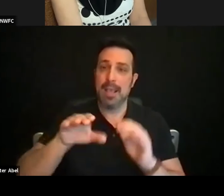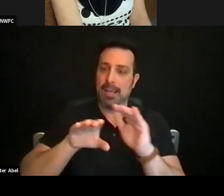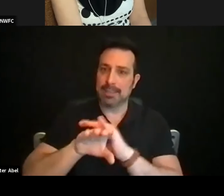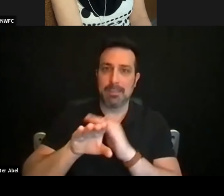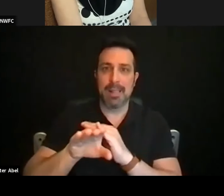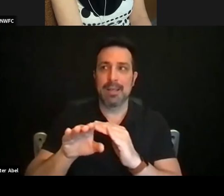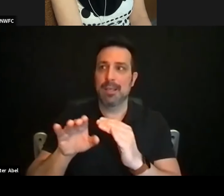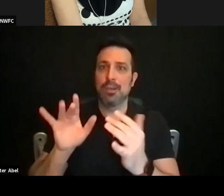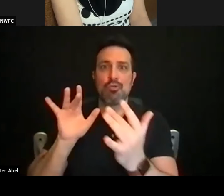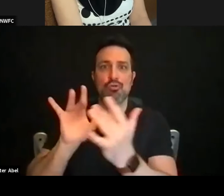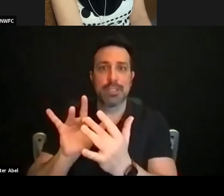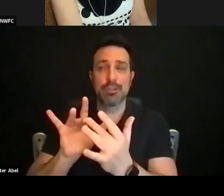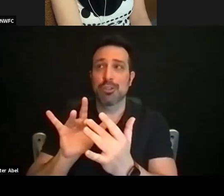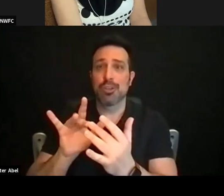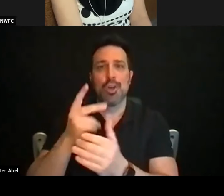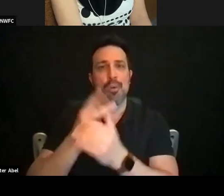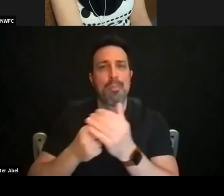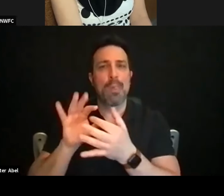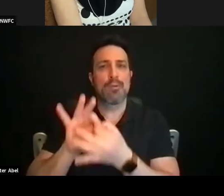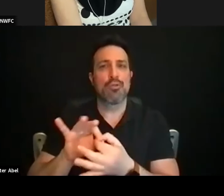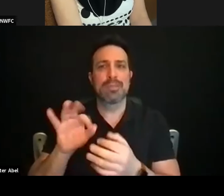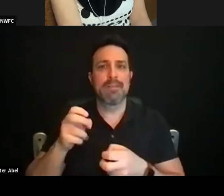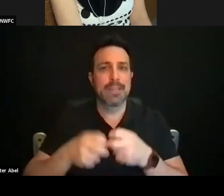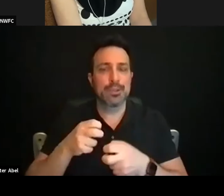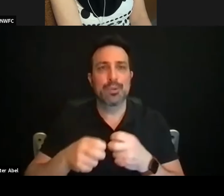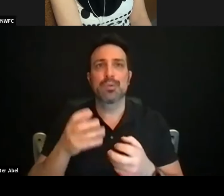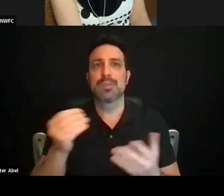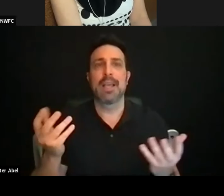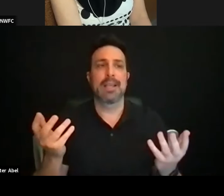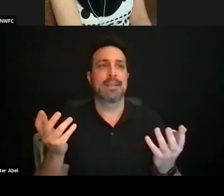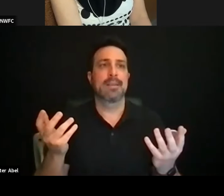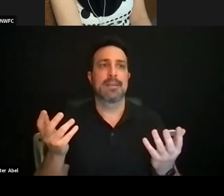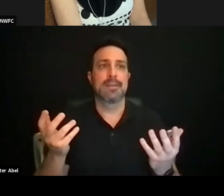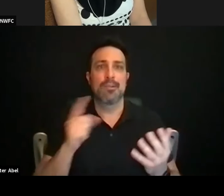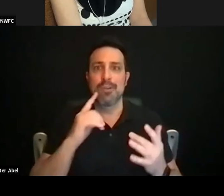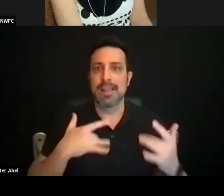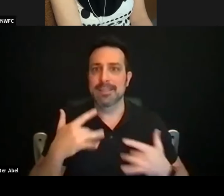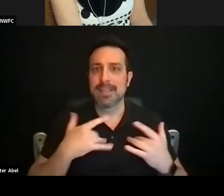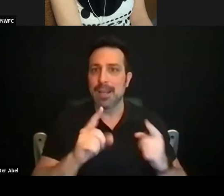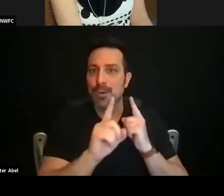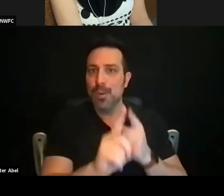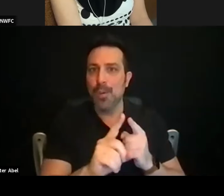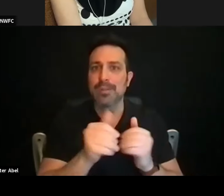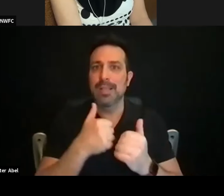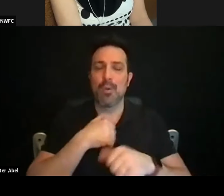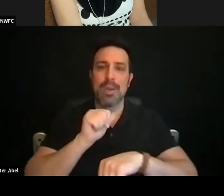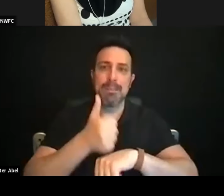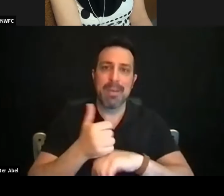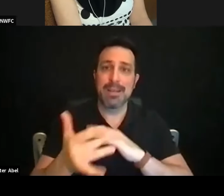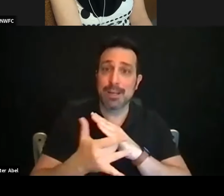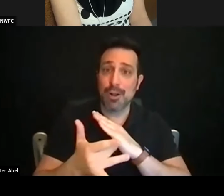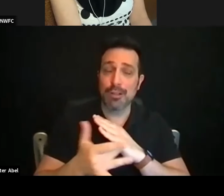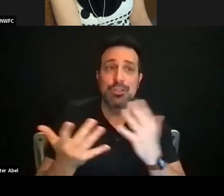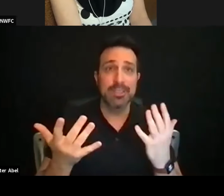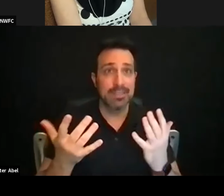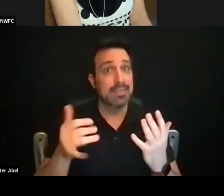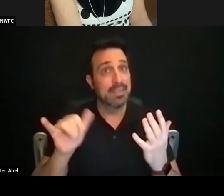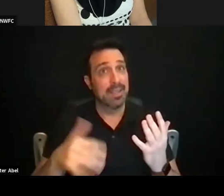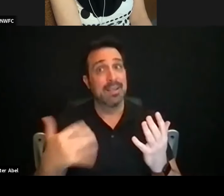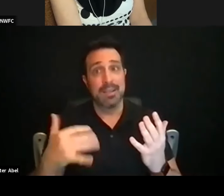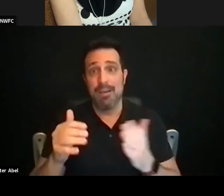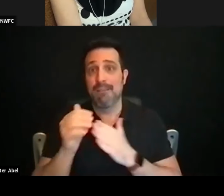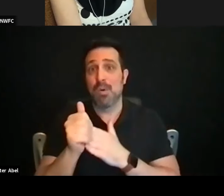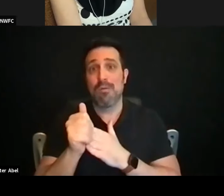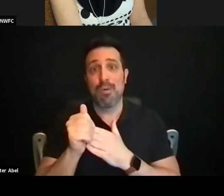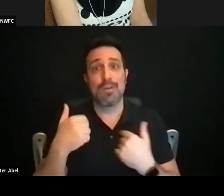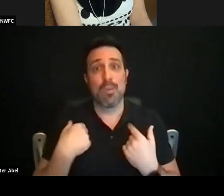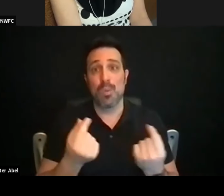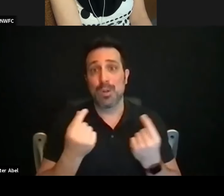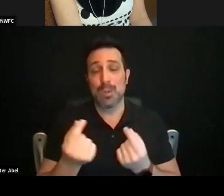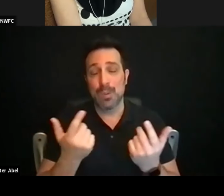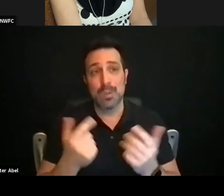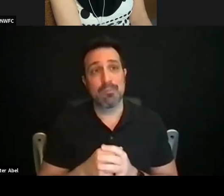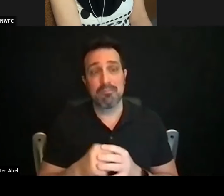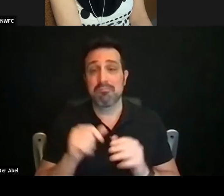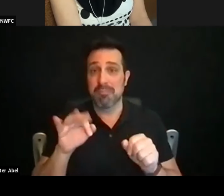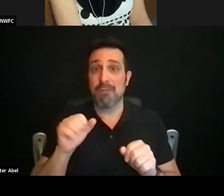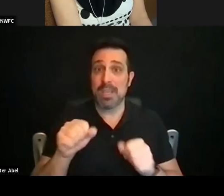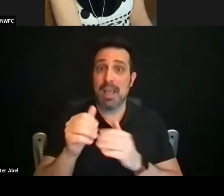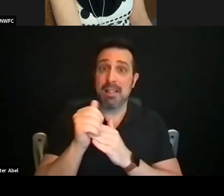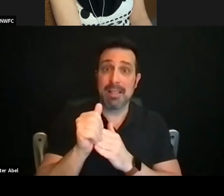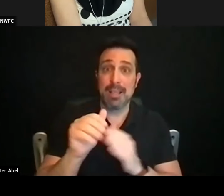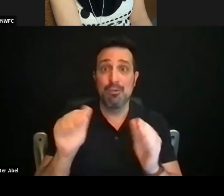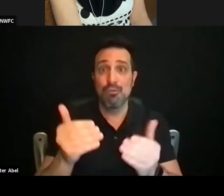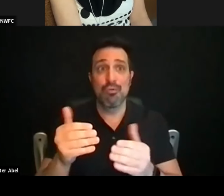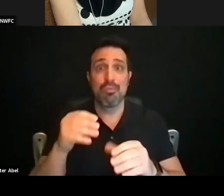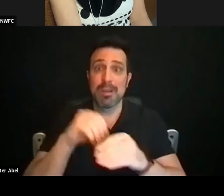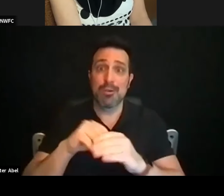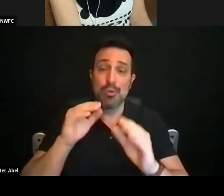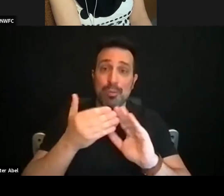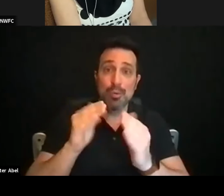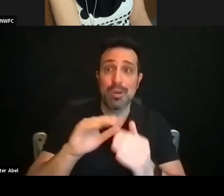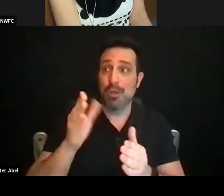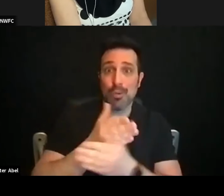is